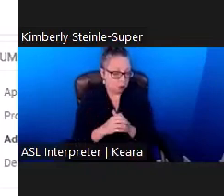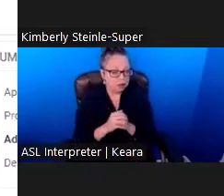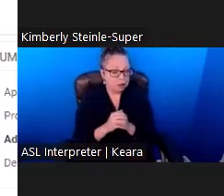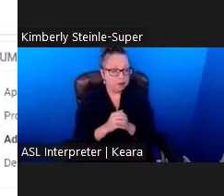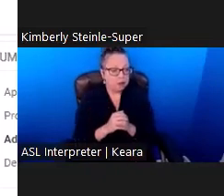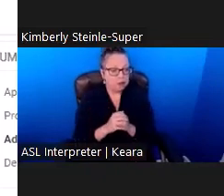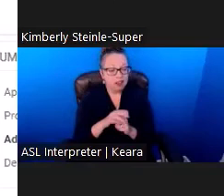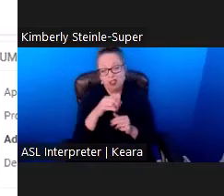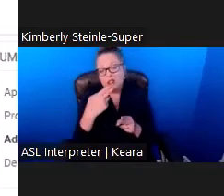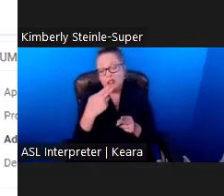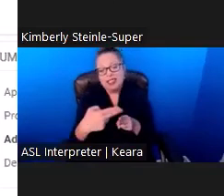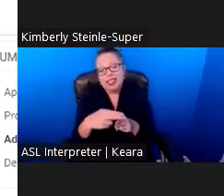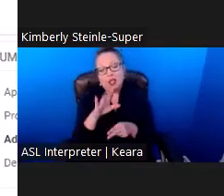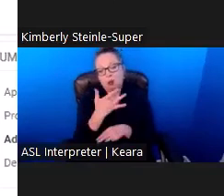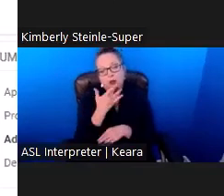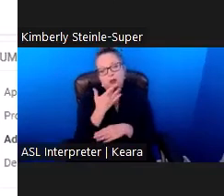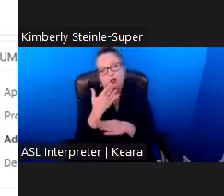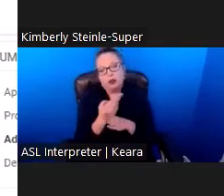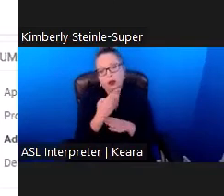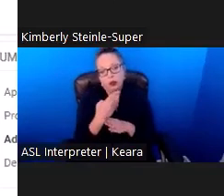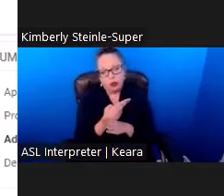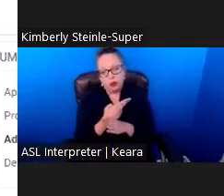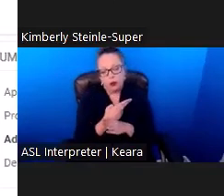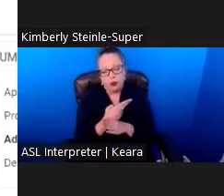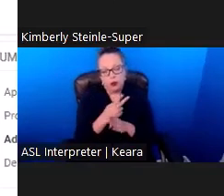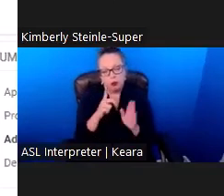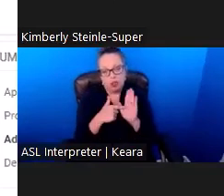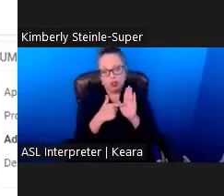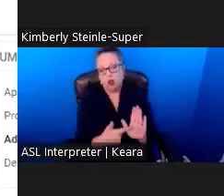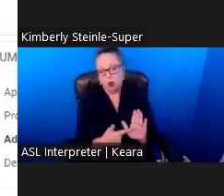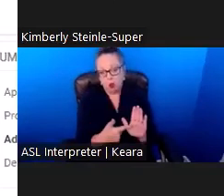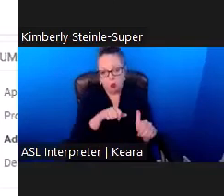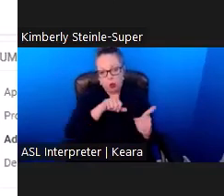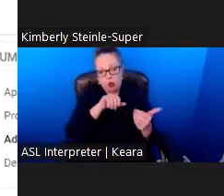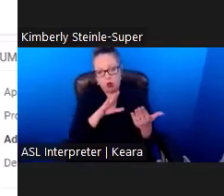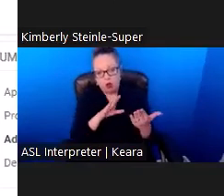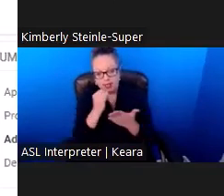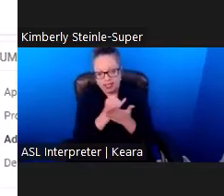you prefer to use when being publicly addressed as an artist. We will provide this information